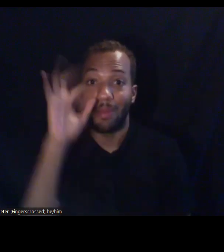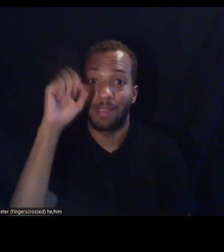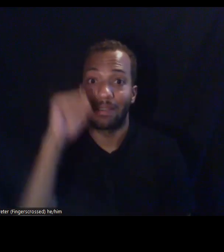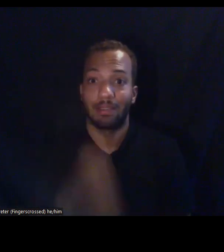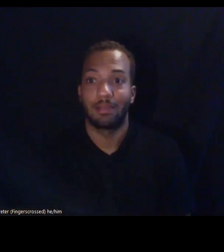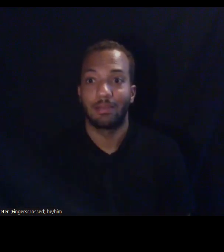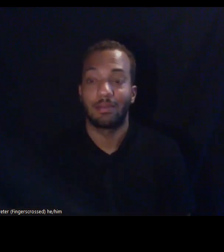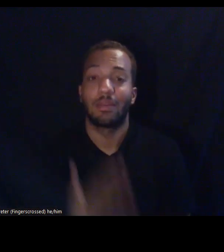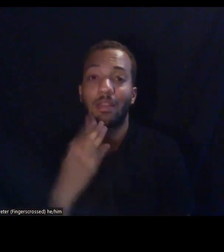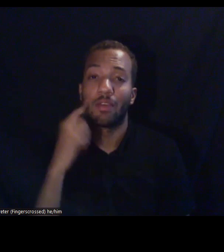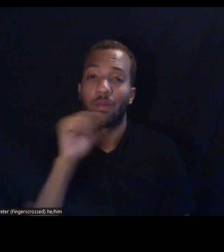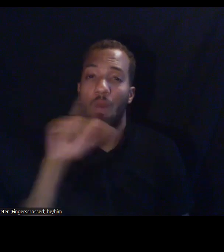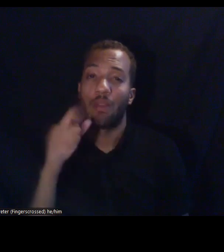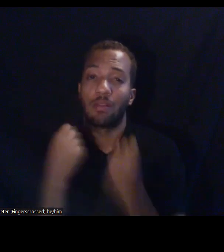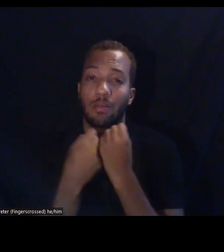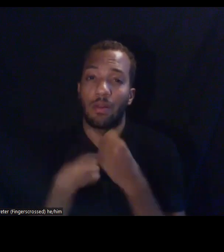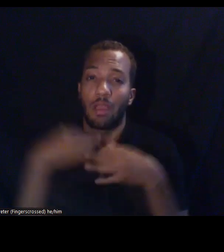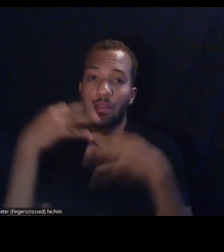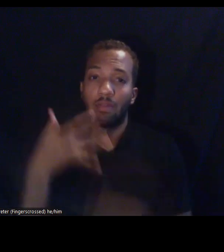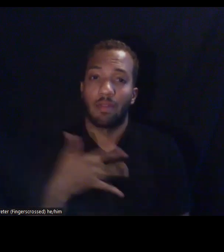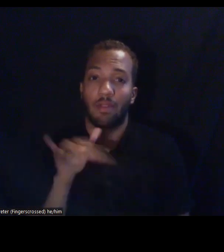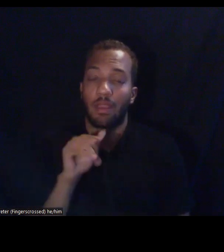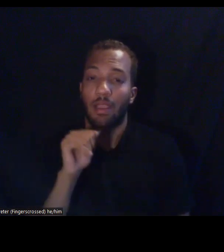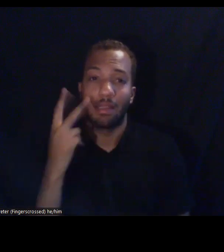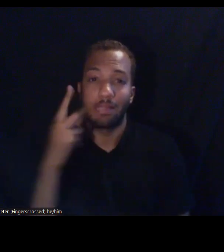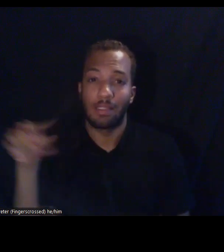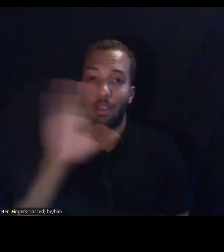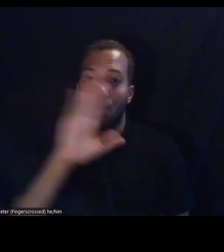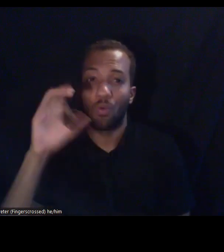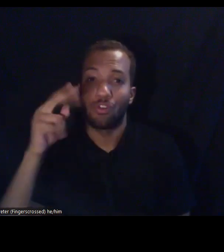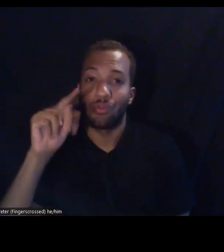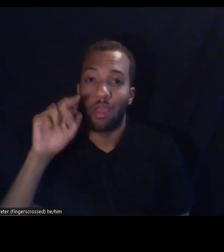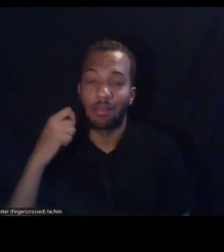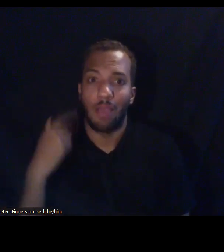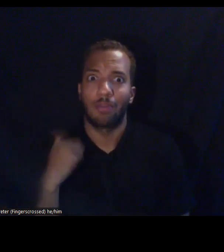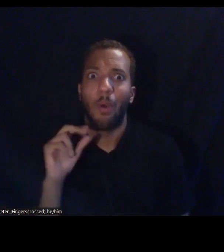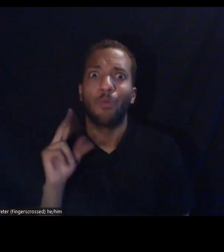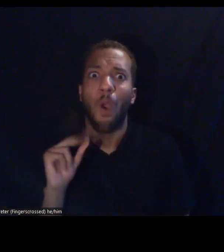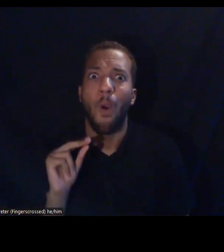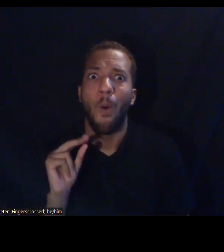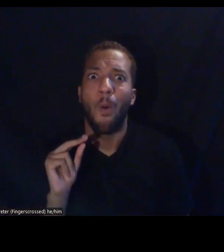Oh thank you for all the support. I definitely was not seeing your chats and I was like, oh, no. But I was like oh,